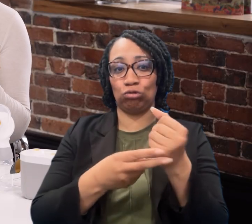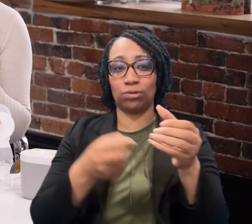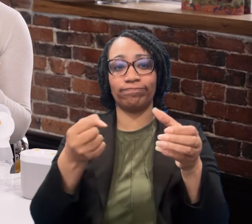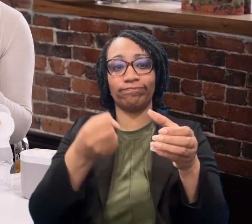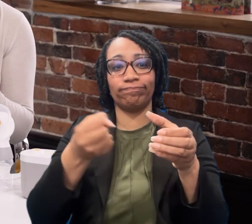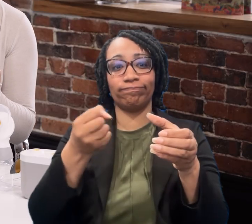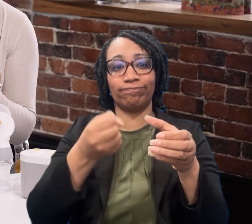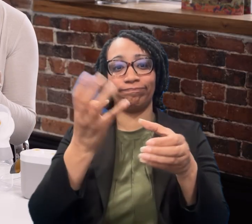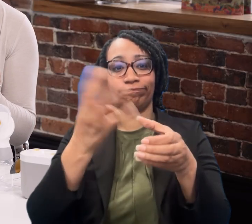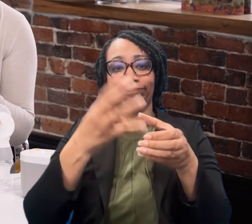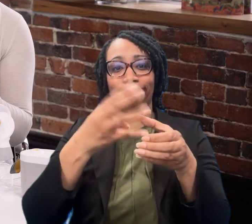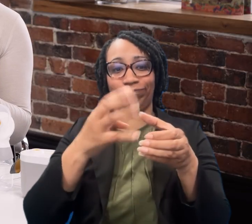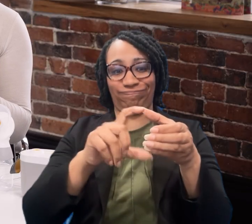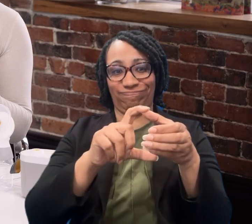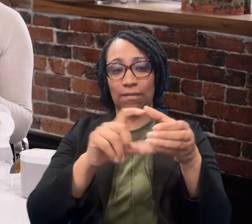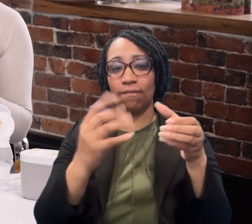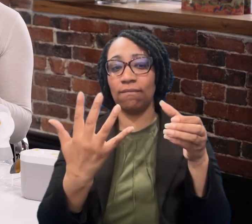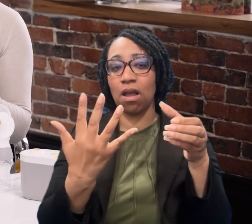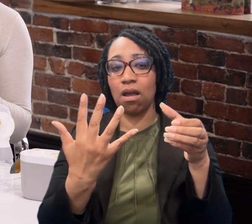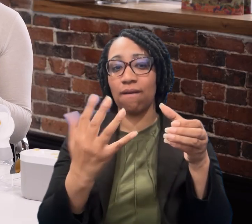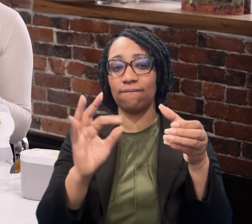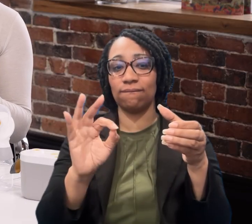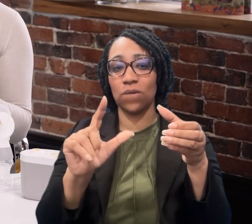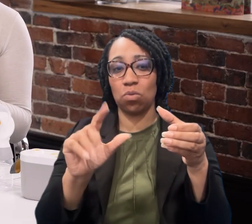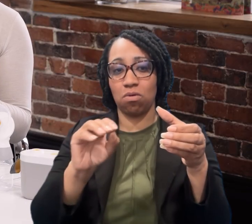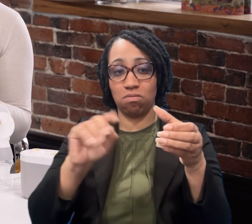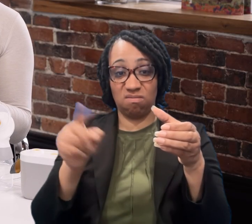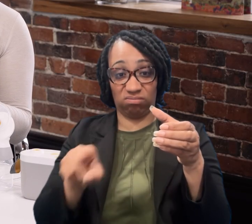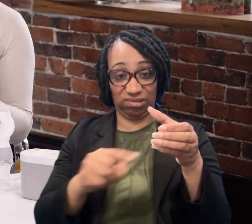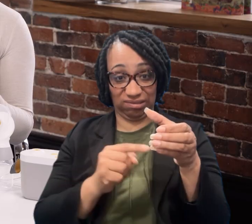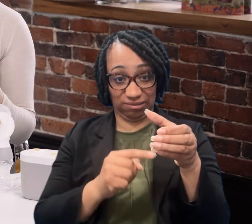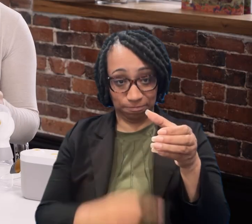done pumping, you do have the option of additional caps if you want to use this as a storage bottle.